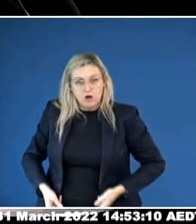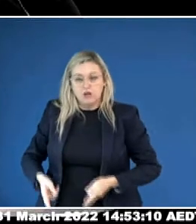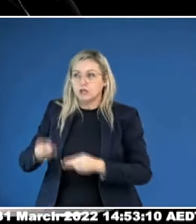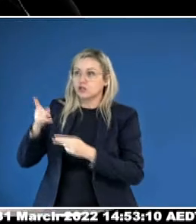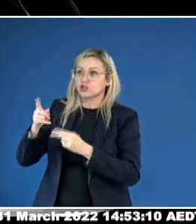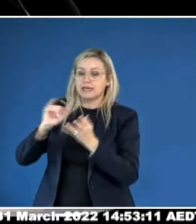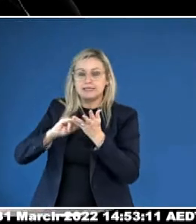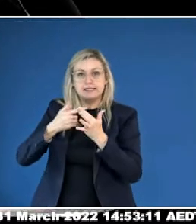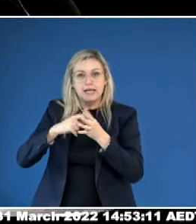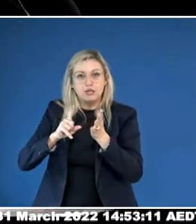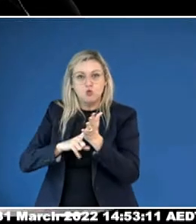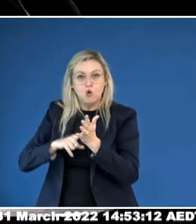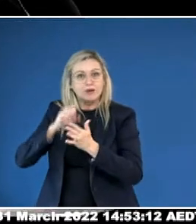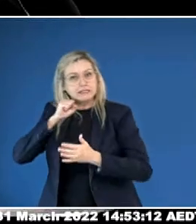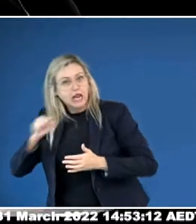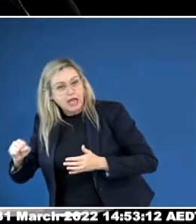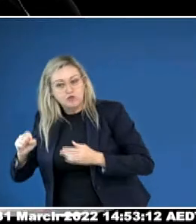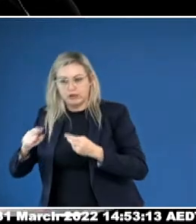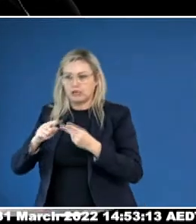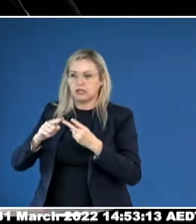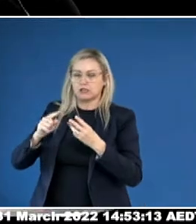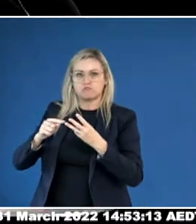Other forms of, you know, gender-based violence.